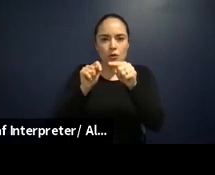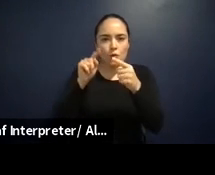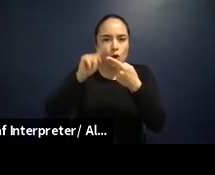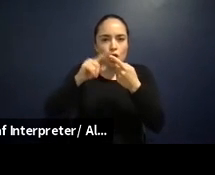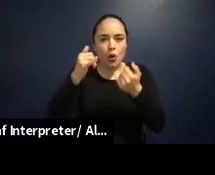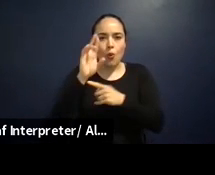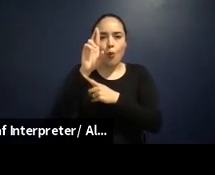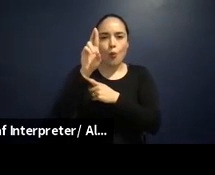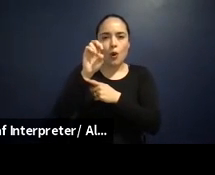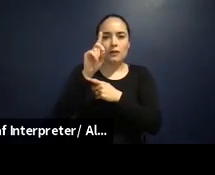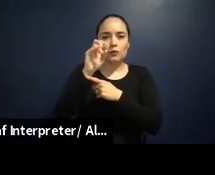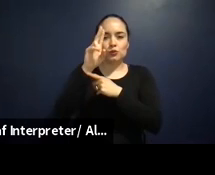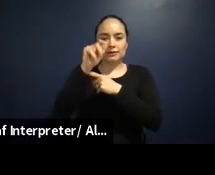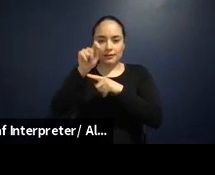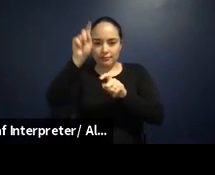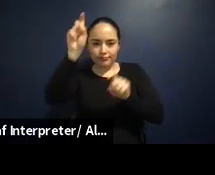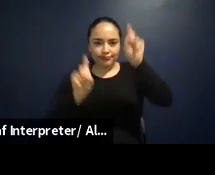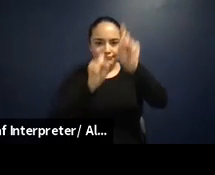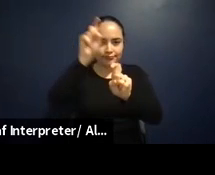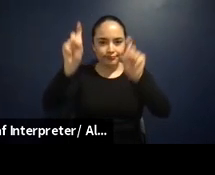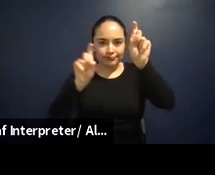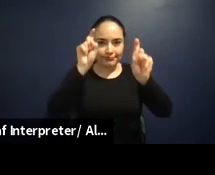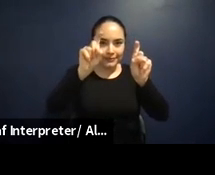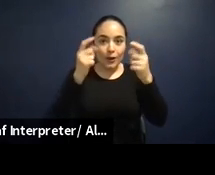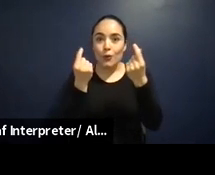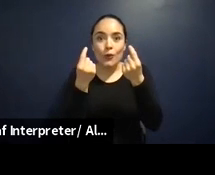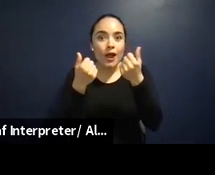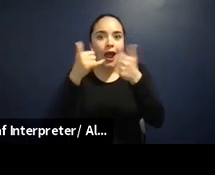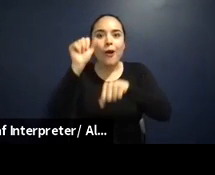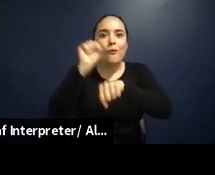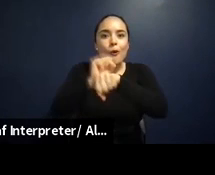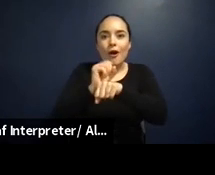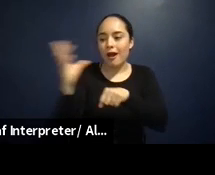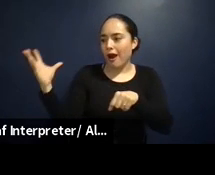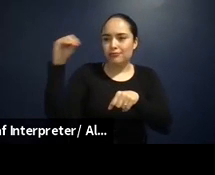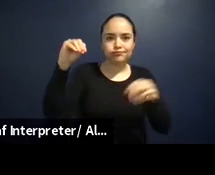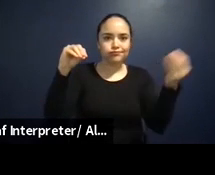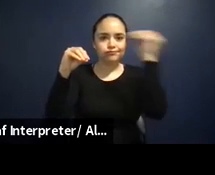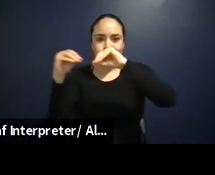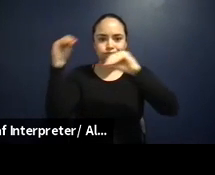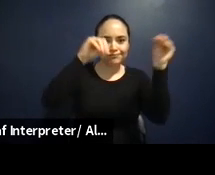pretty much any of the rocks we've seen so far, so any of our igneous or sedimentary rocks in there,